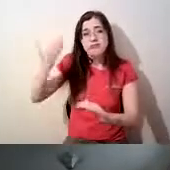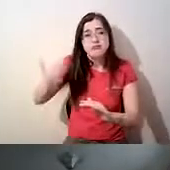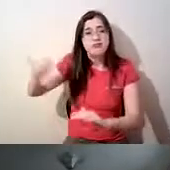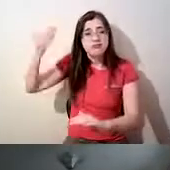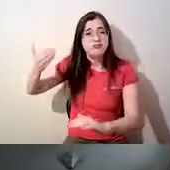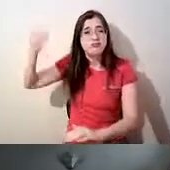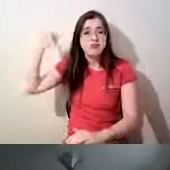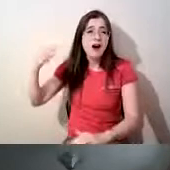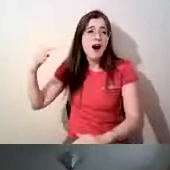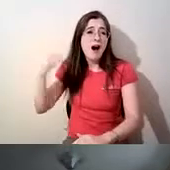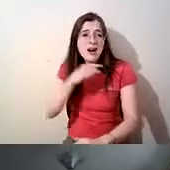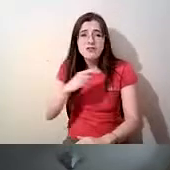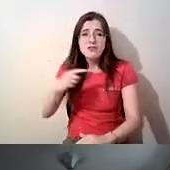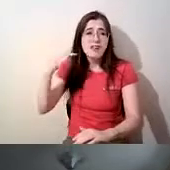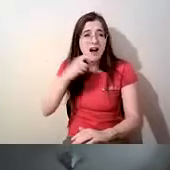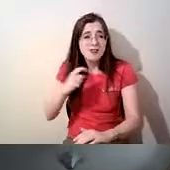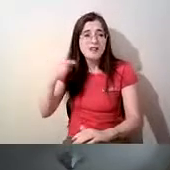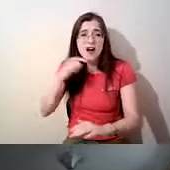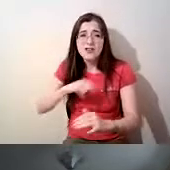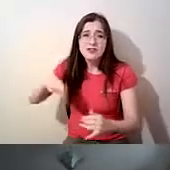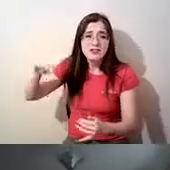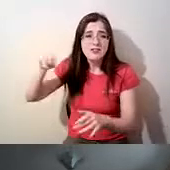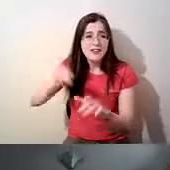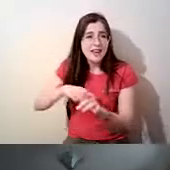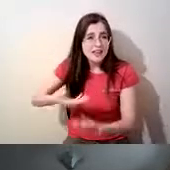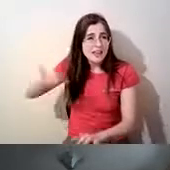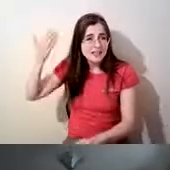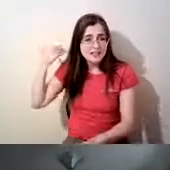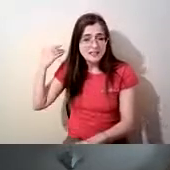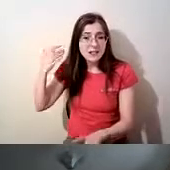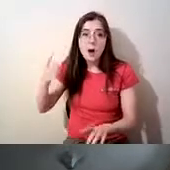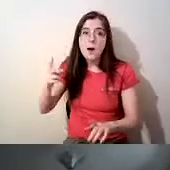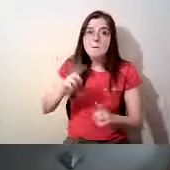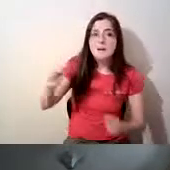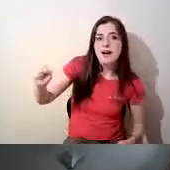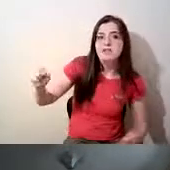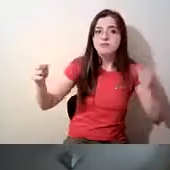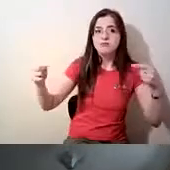and there are people who have fought against the taking of their land to be used as places to make